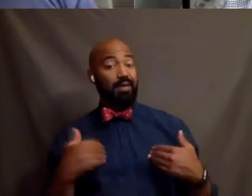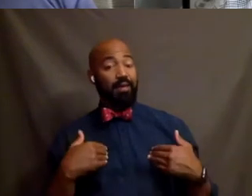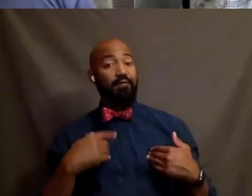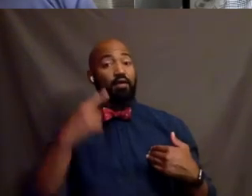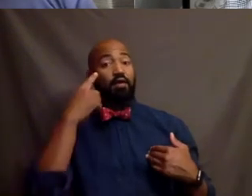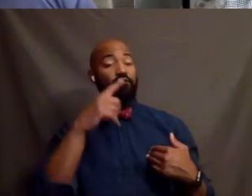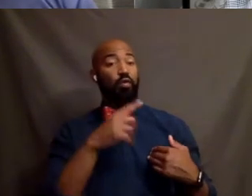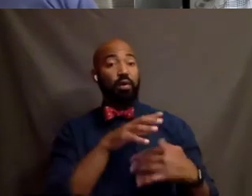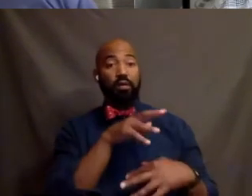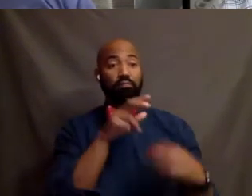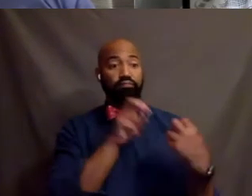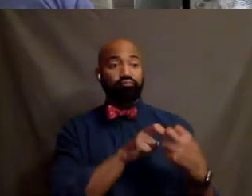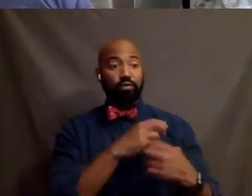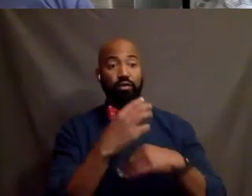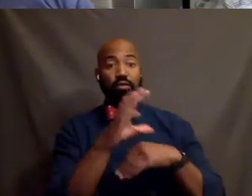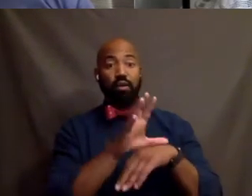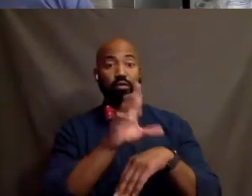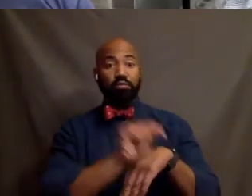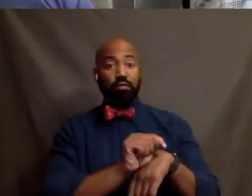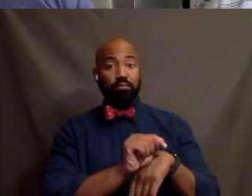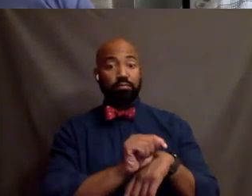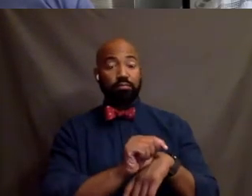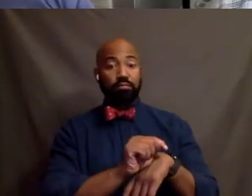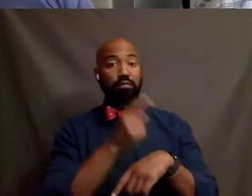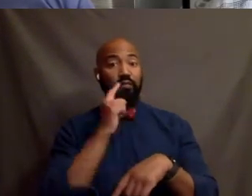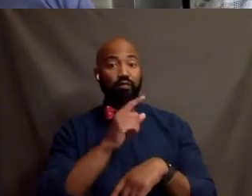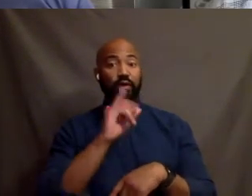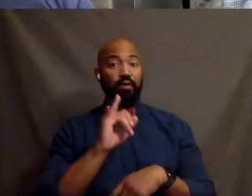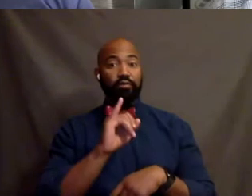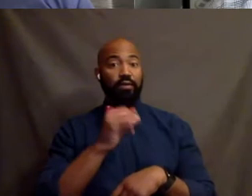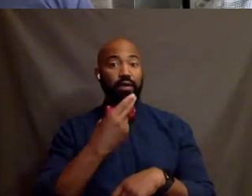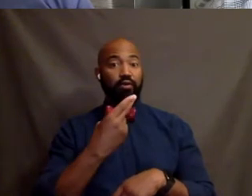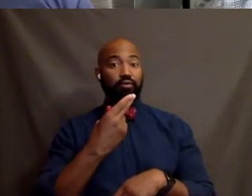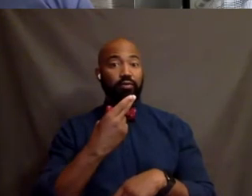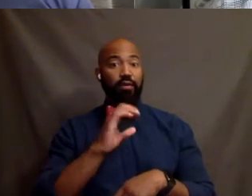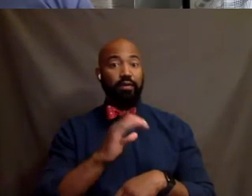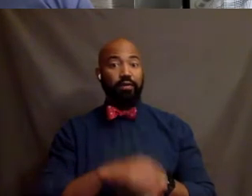So it is, we do offer in person as well as virtual appointments,